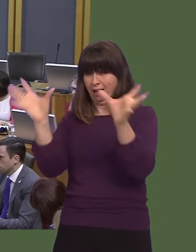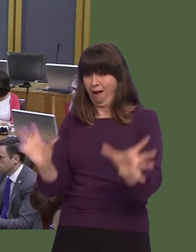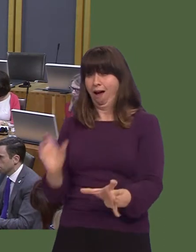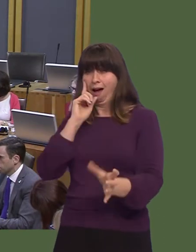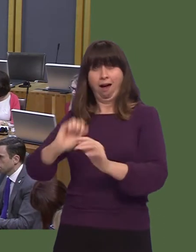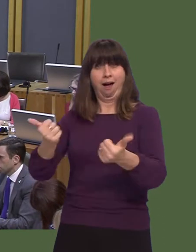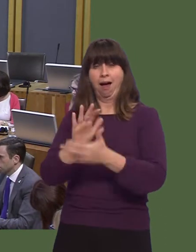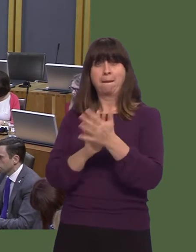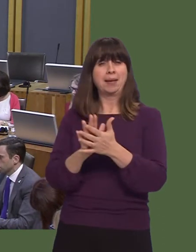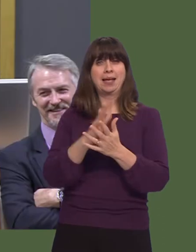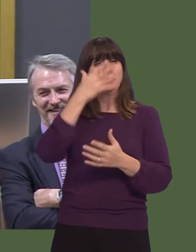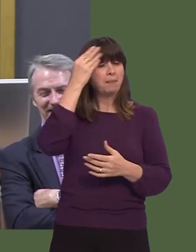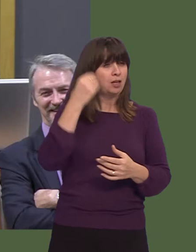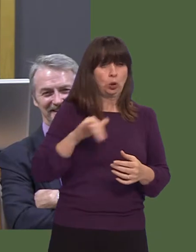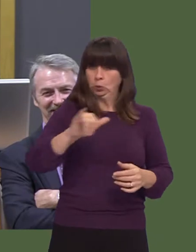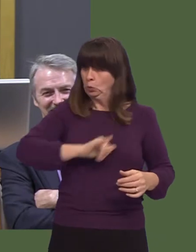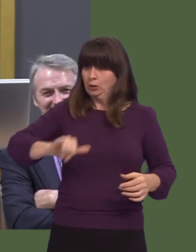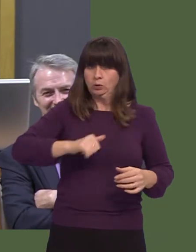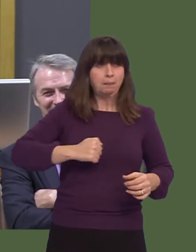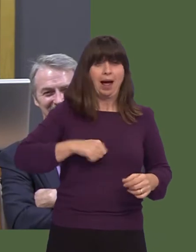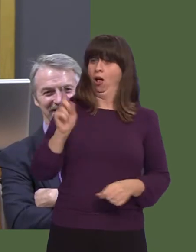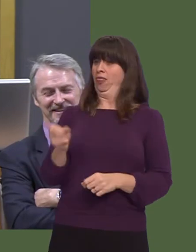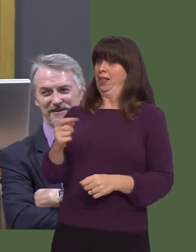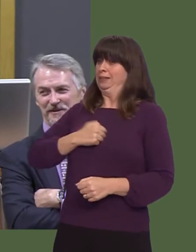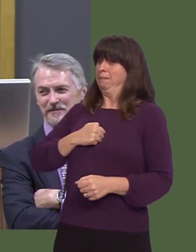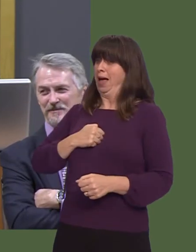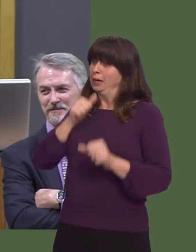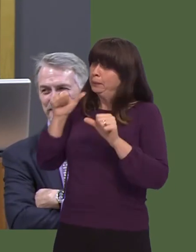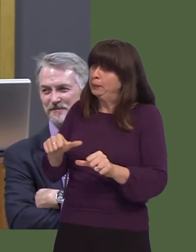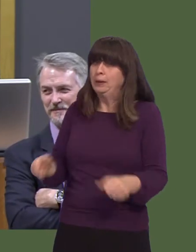often. Will the First Minister join me in congratulating Griffithstown Primary School